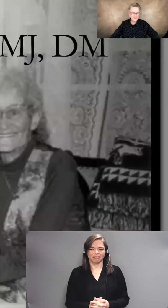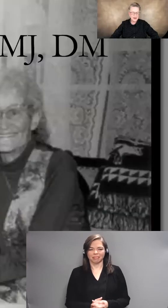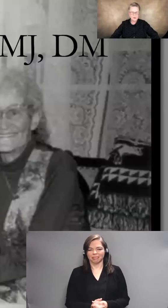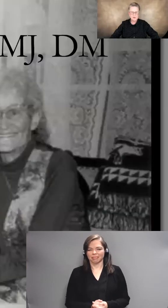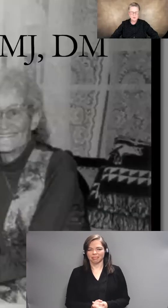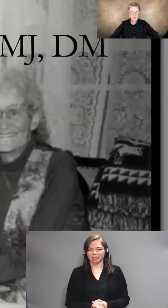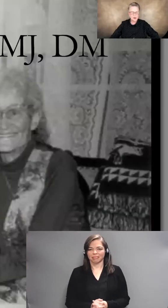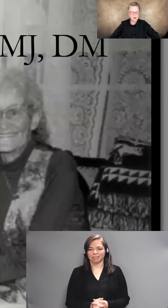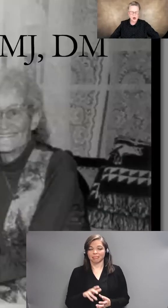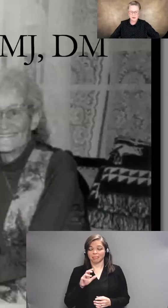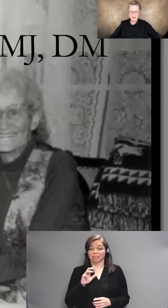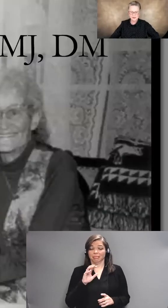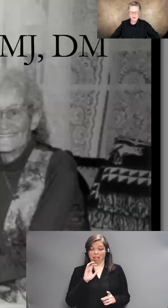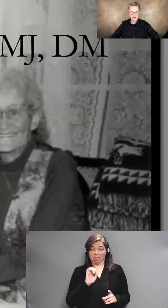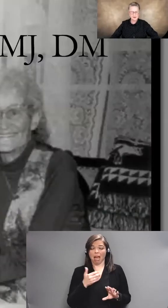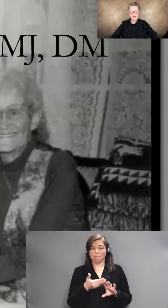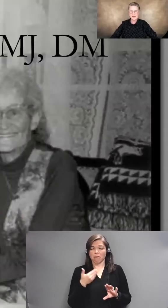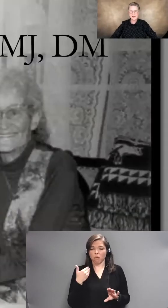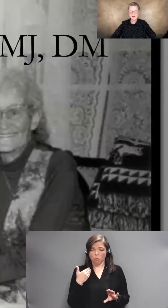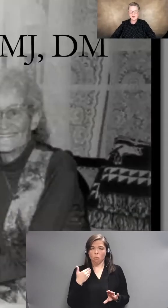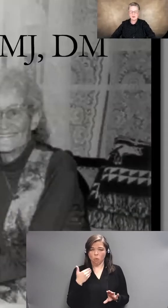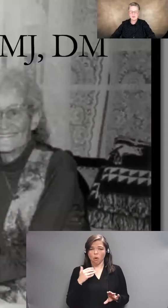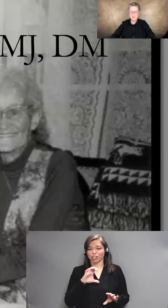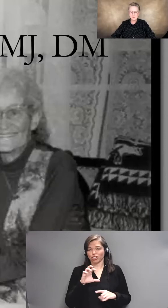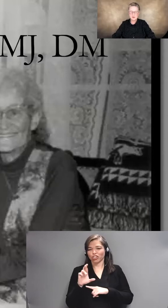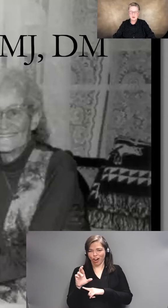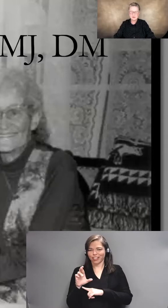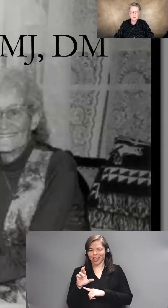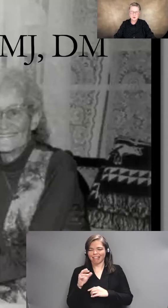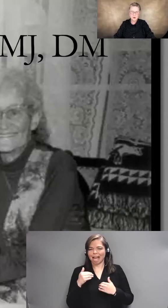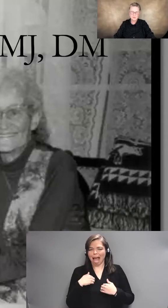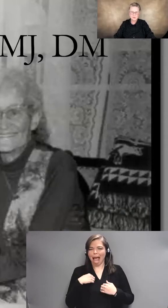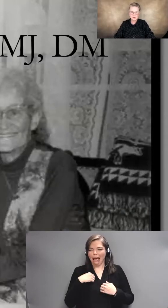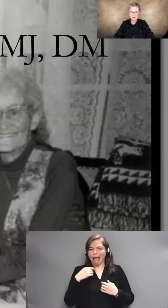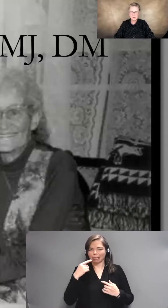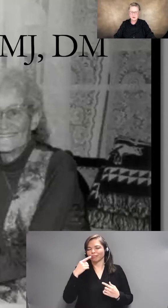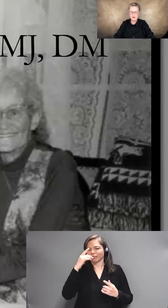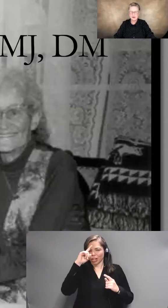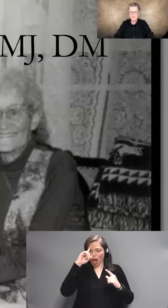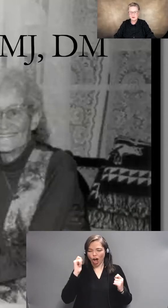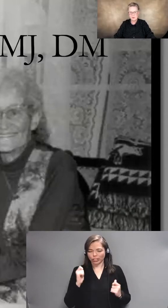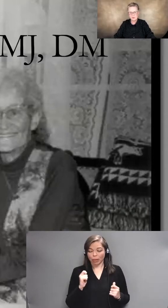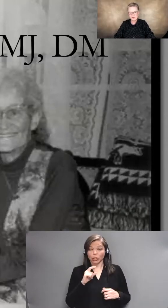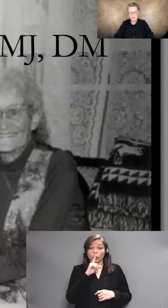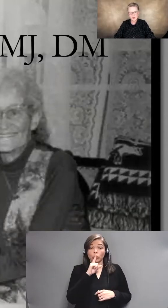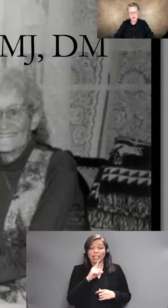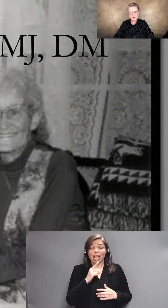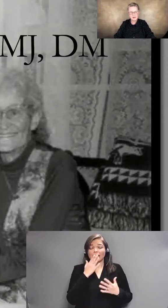that was before Charlotte had Alzheimer's so I was so grateful to uh have videoed her before